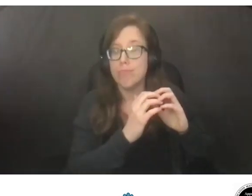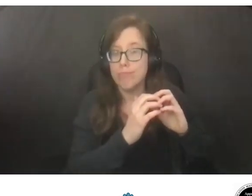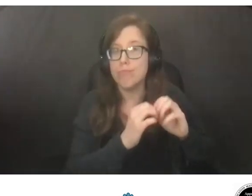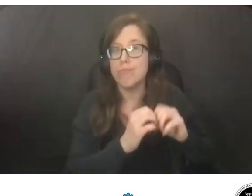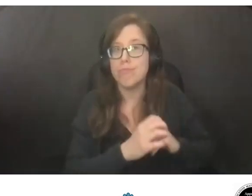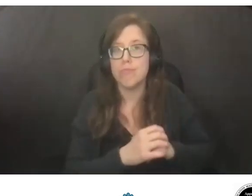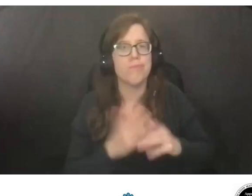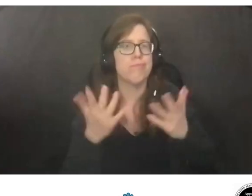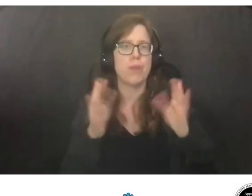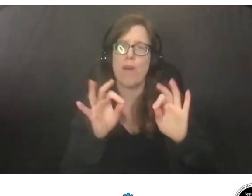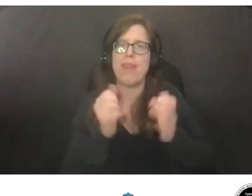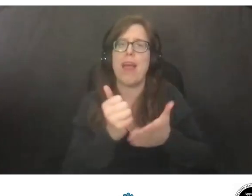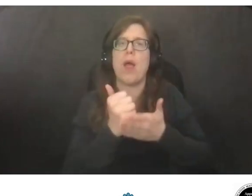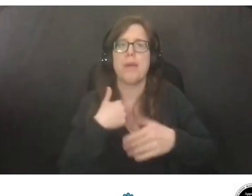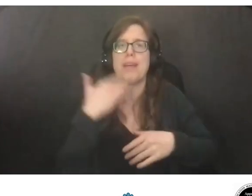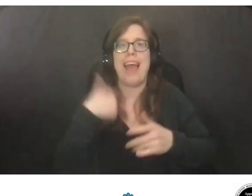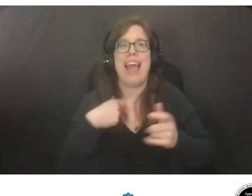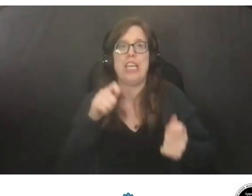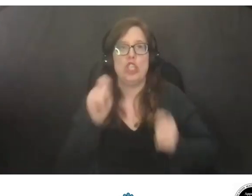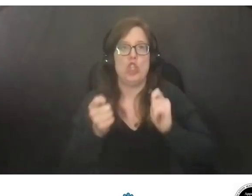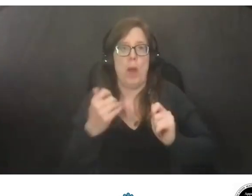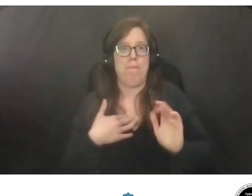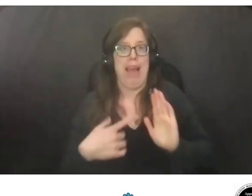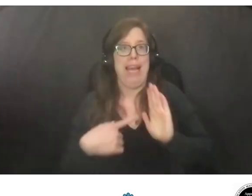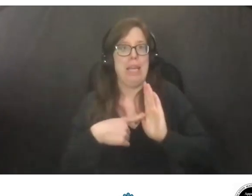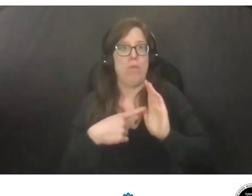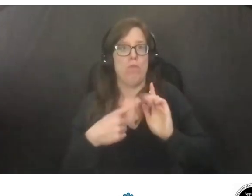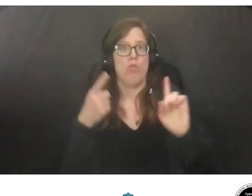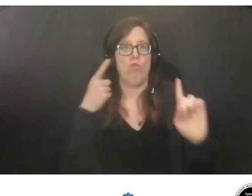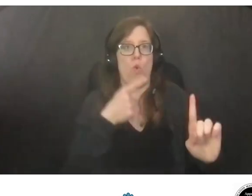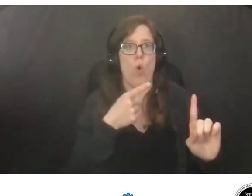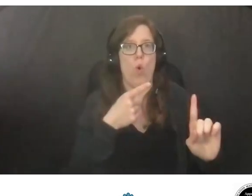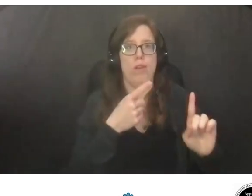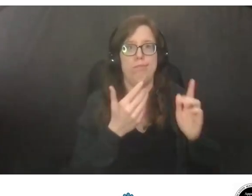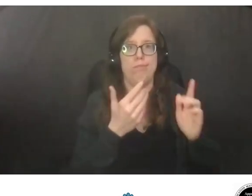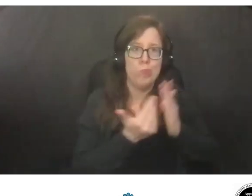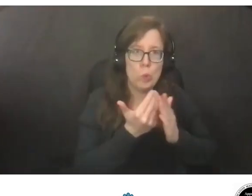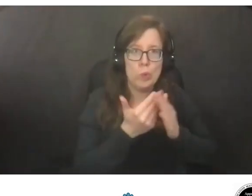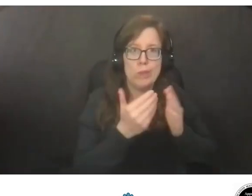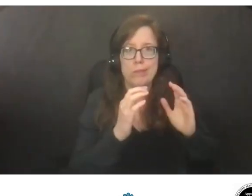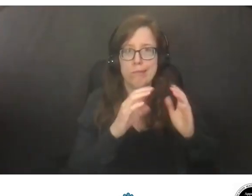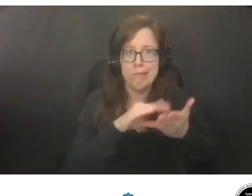Perfect. That helps me. I can tailor my examples a little more toward emerging